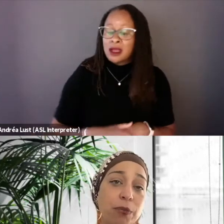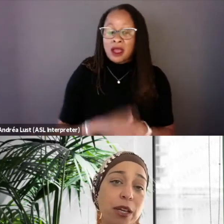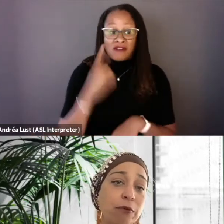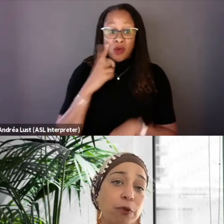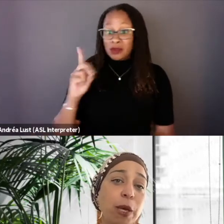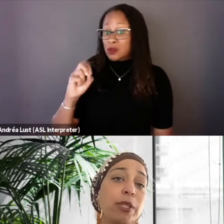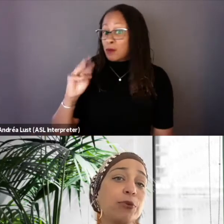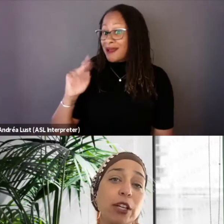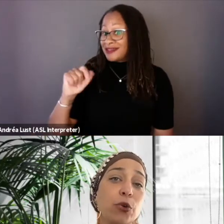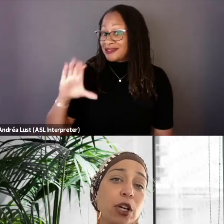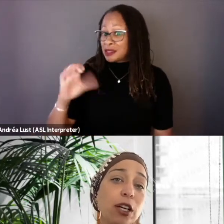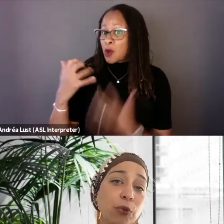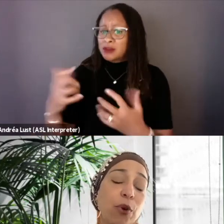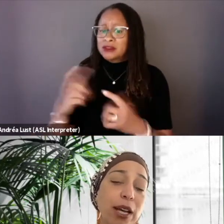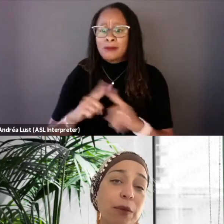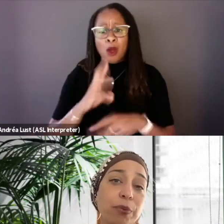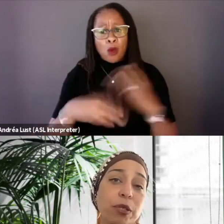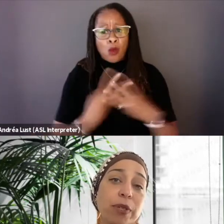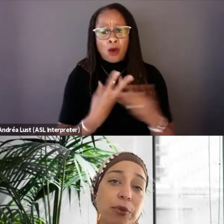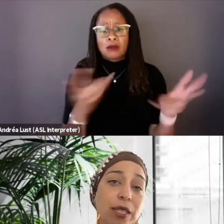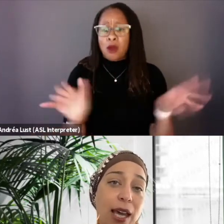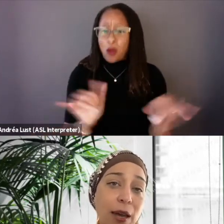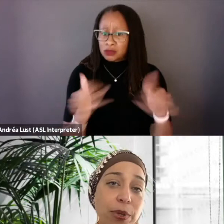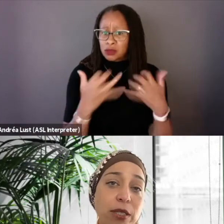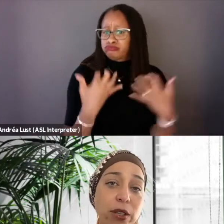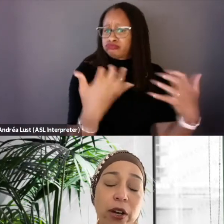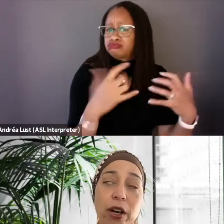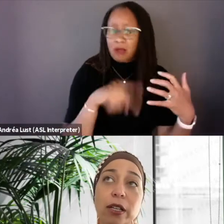but for people around the world. We wanted people to be able to tap into the heart